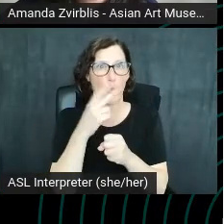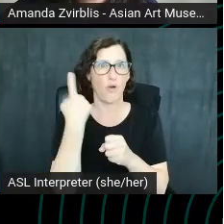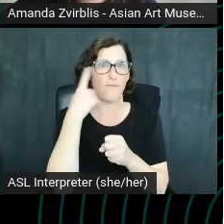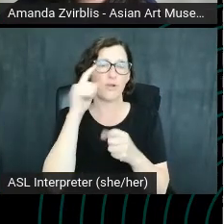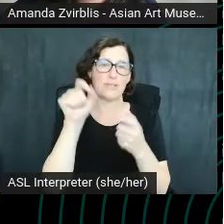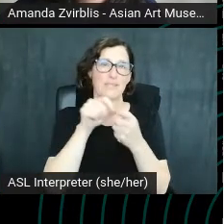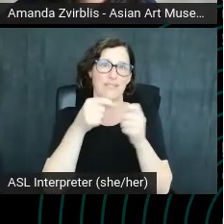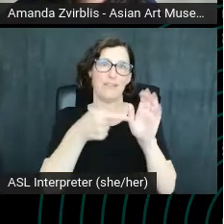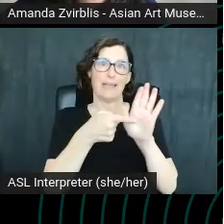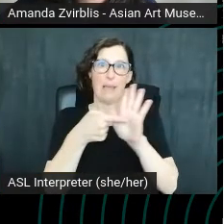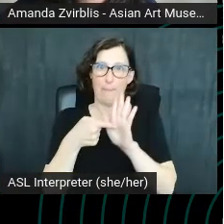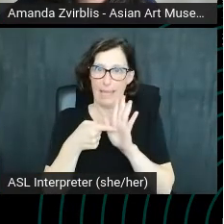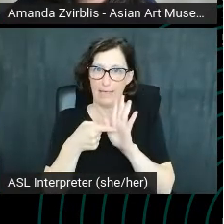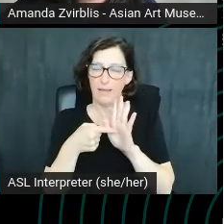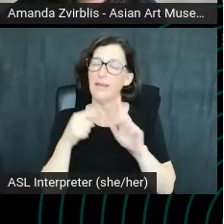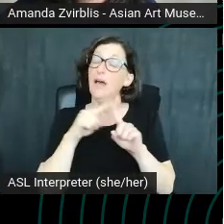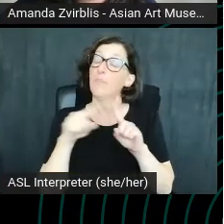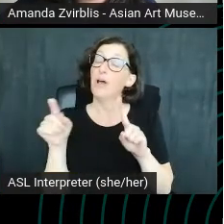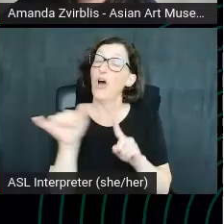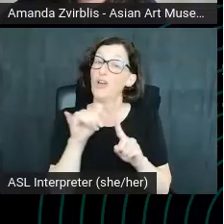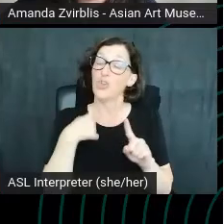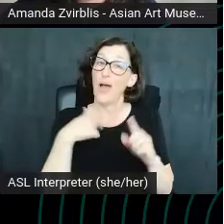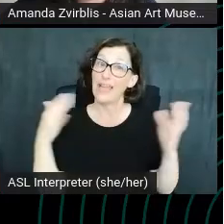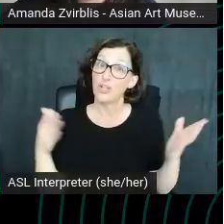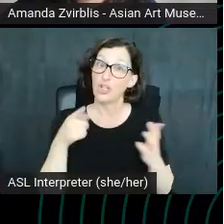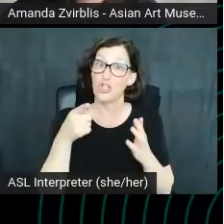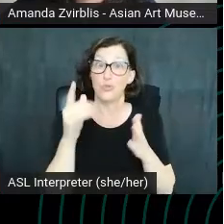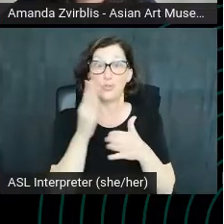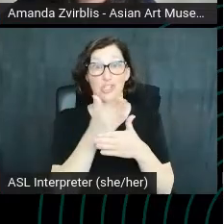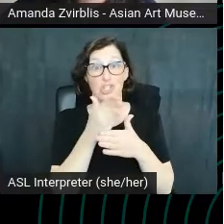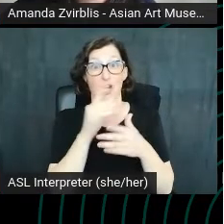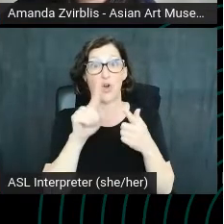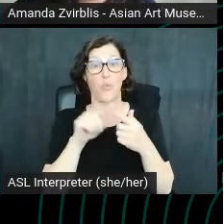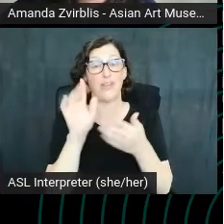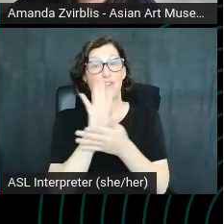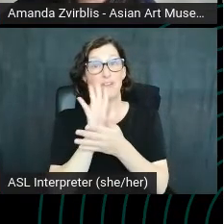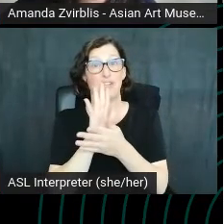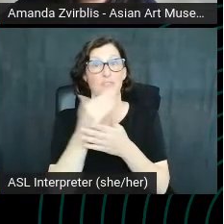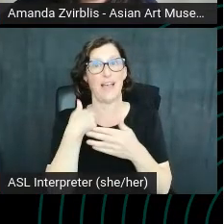but I also encourage you to share when your videos have success on an ongoing basis.